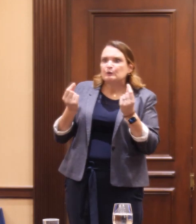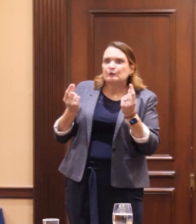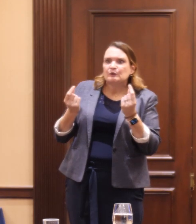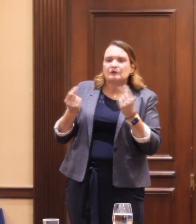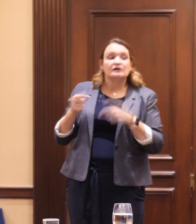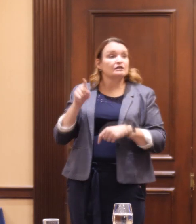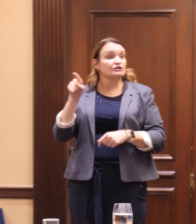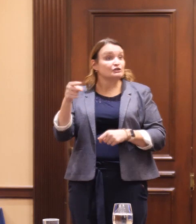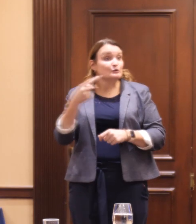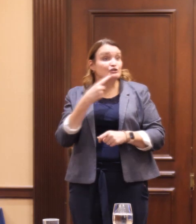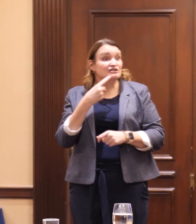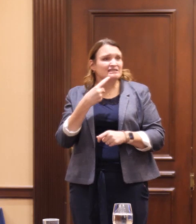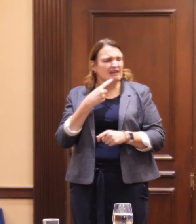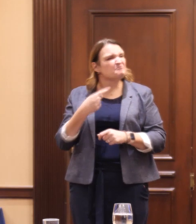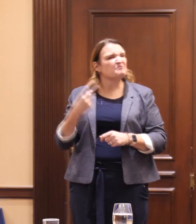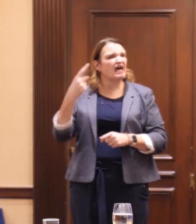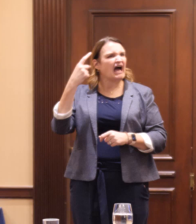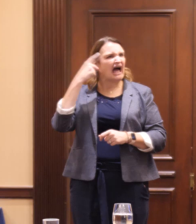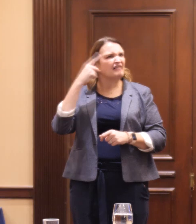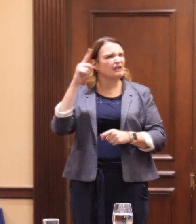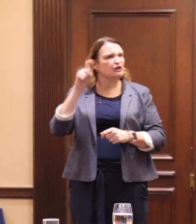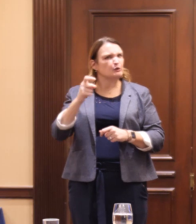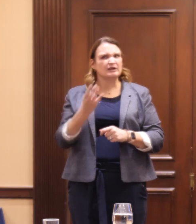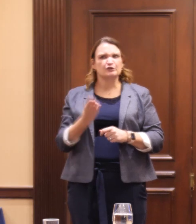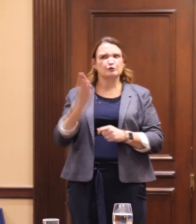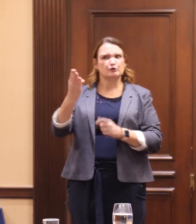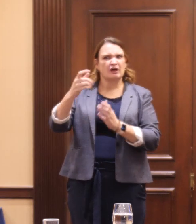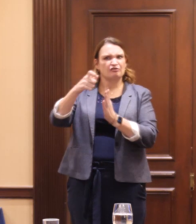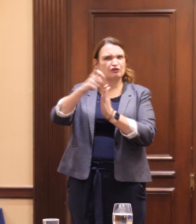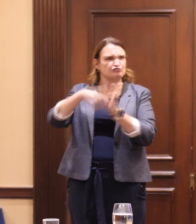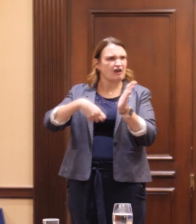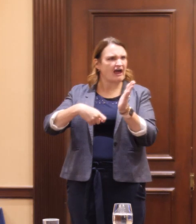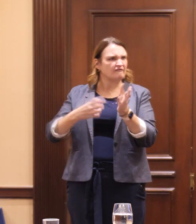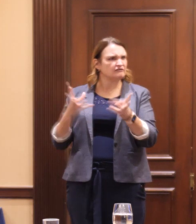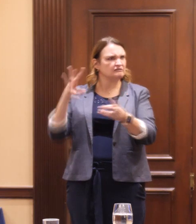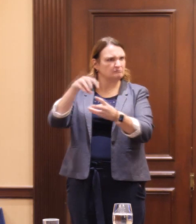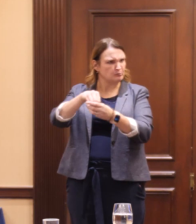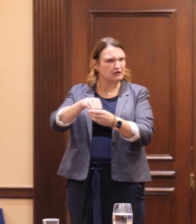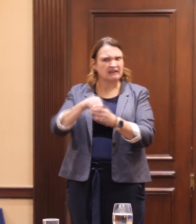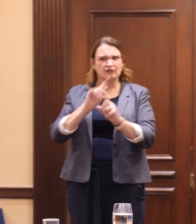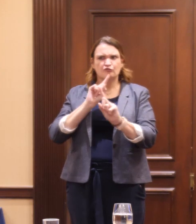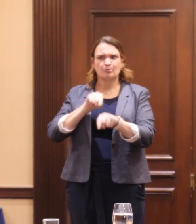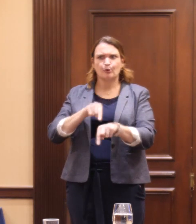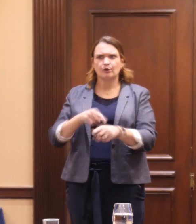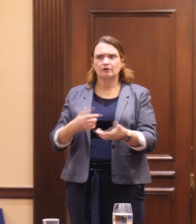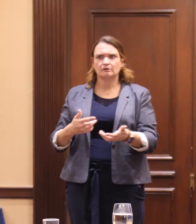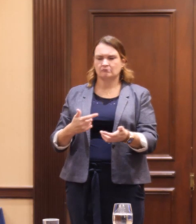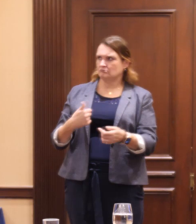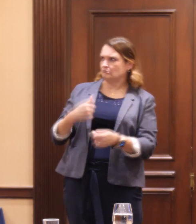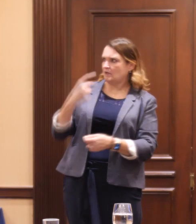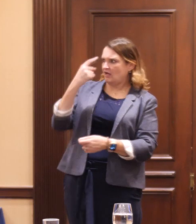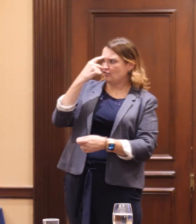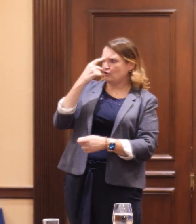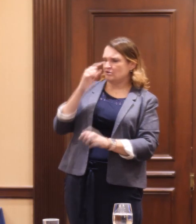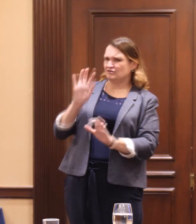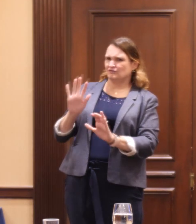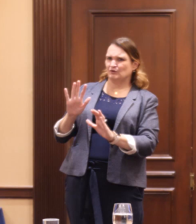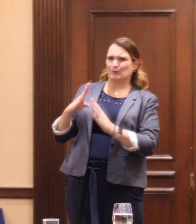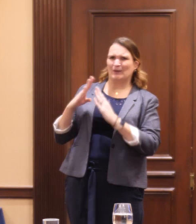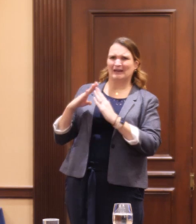said I think you need to put that draft in the report and I thought, wait a minute, members